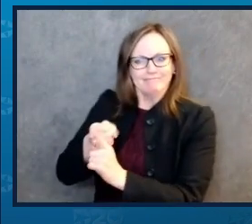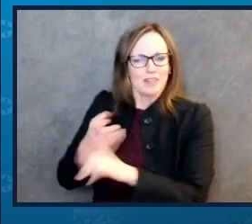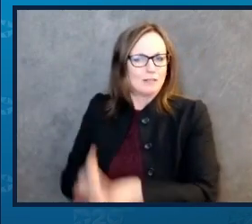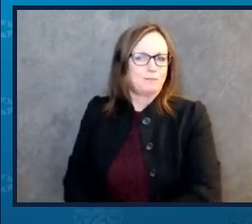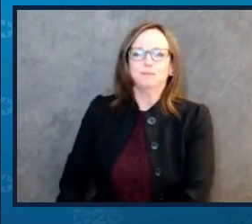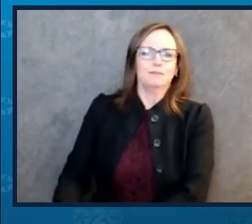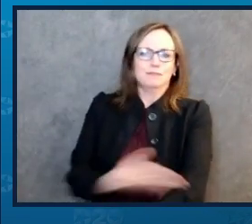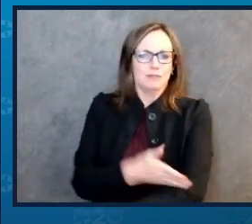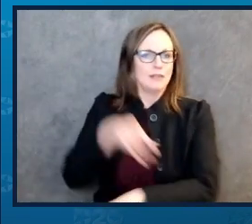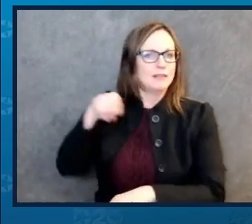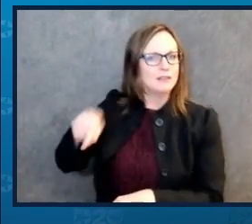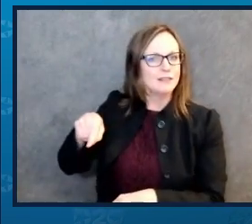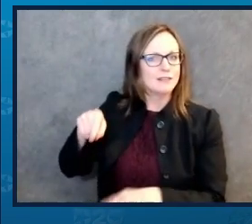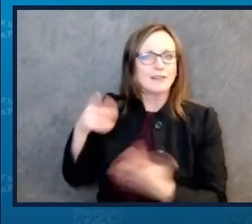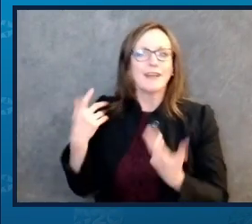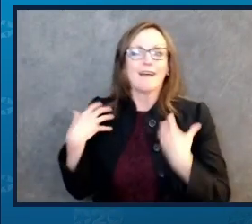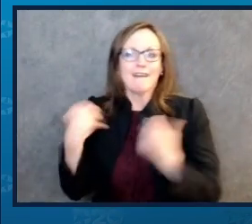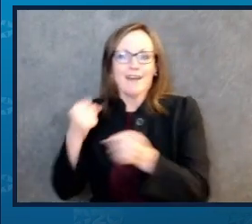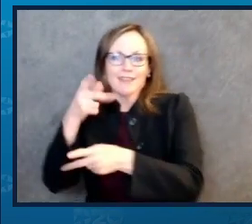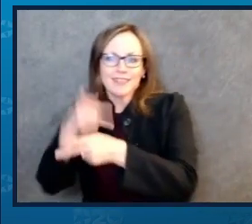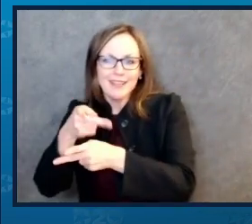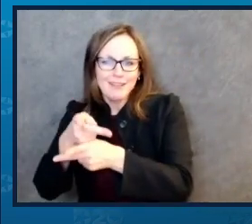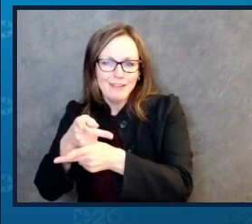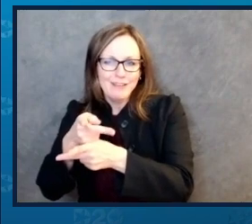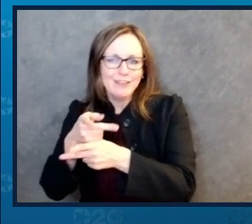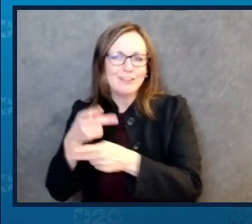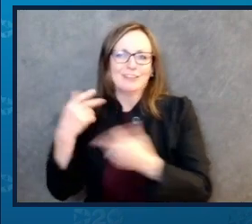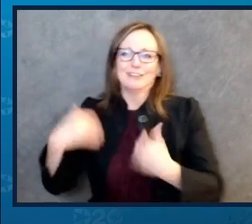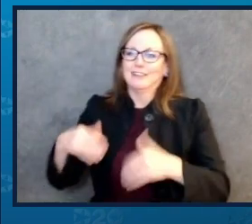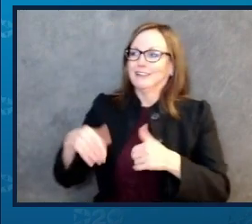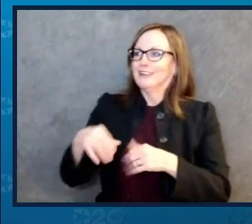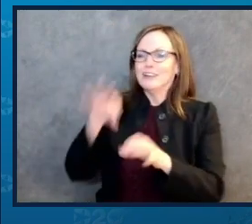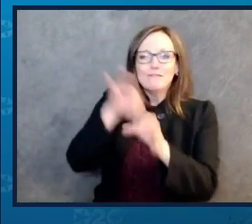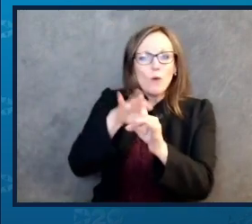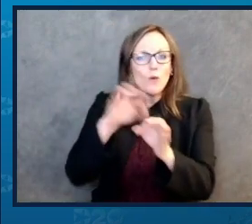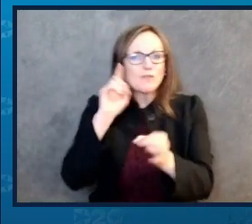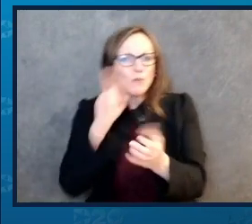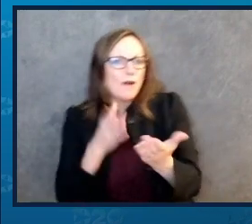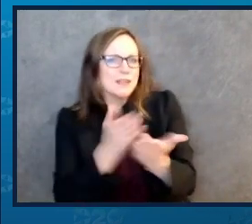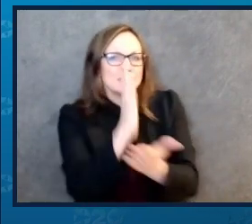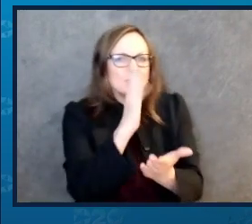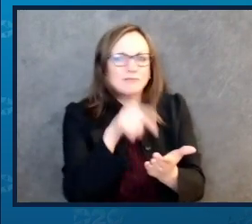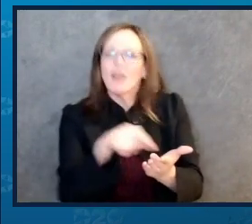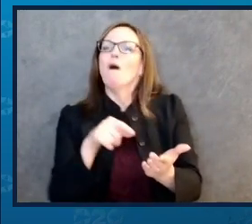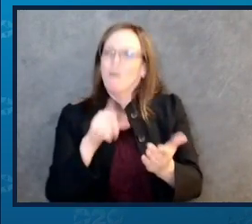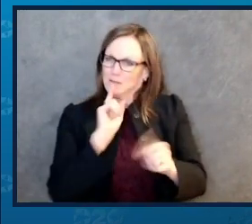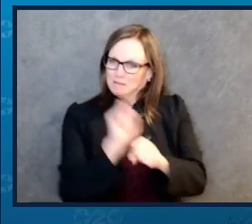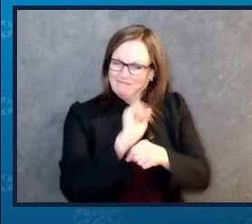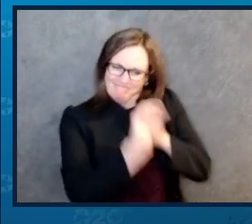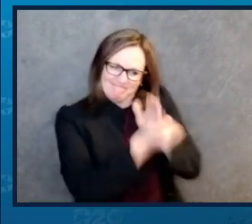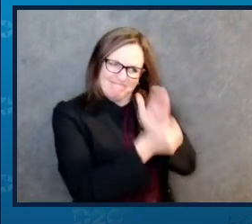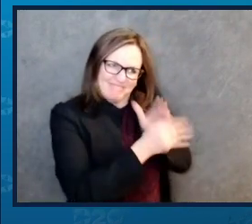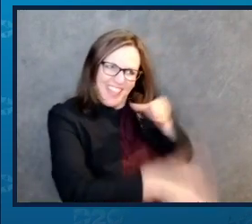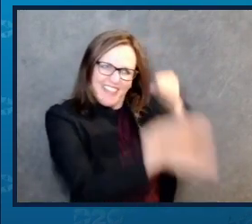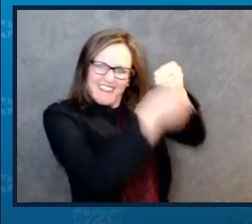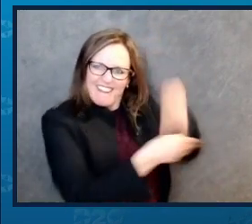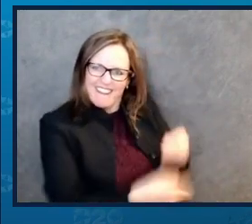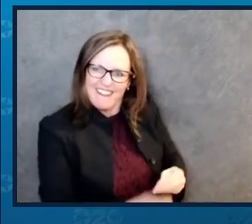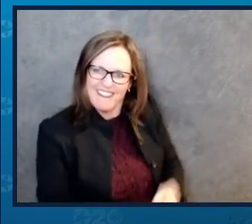BALLOT BOX AND ENSURE THAT MORE WORKING FAMILIES CAN MAKE A